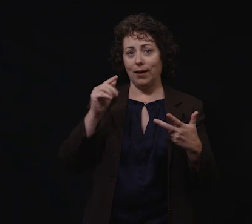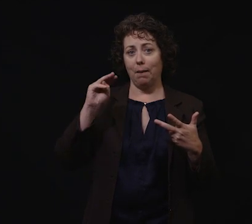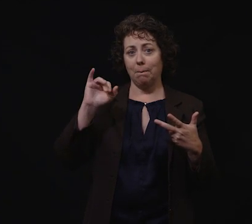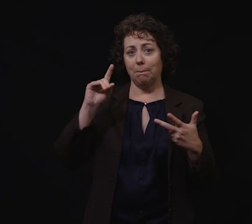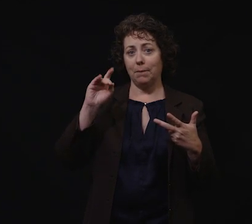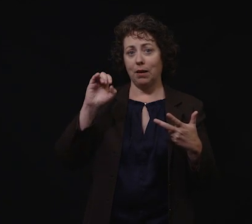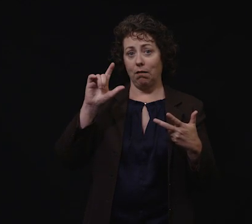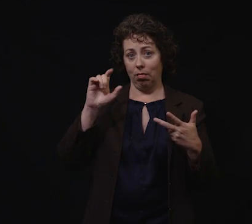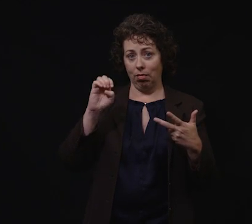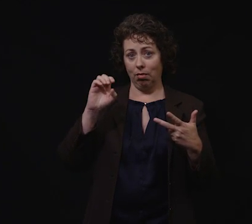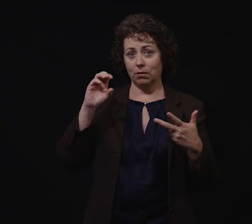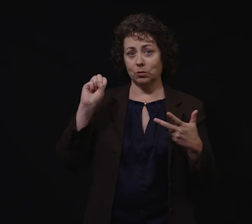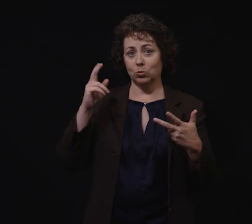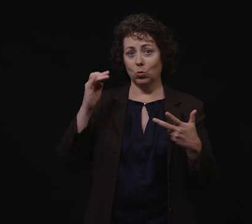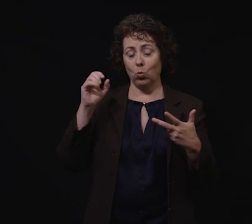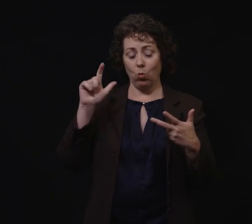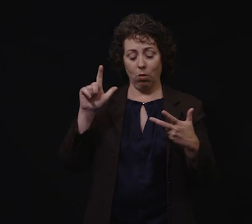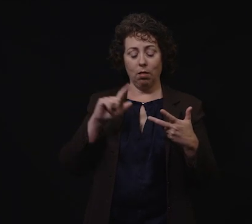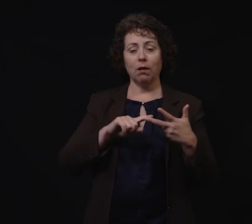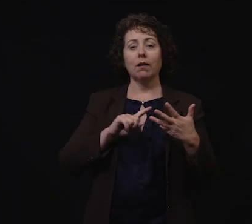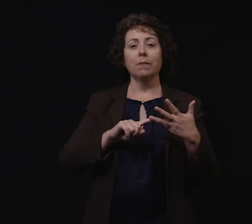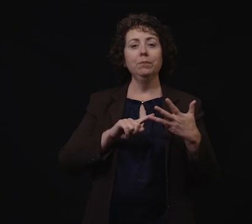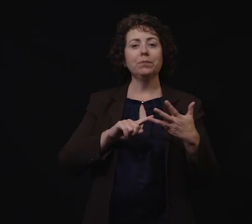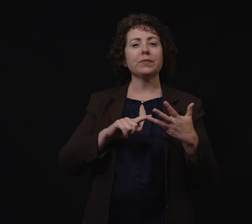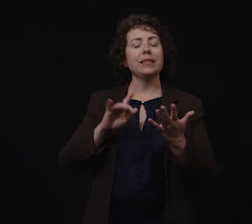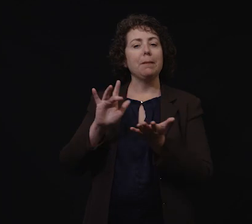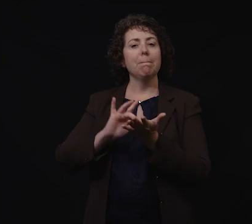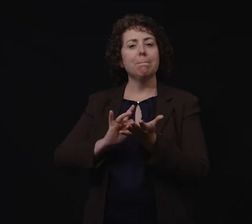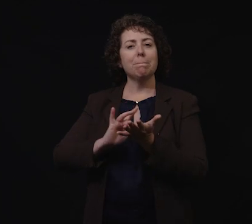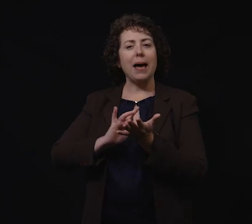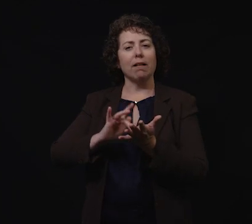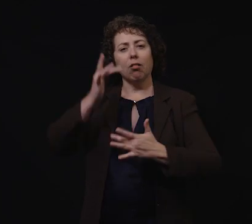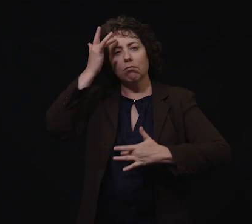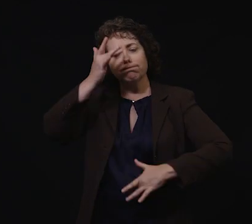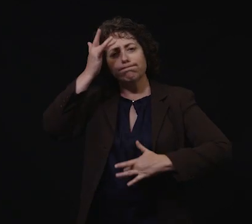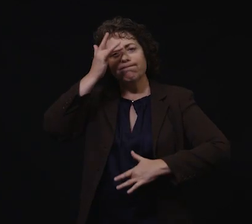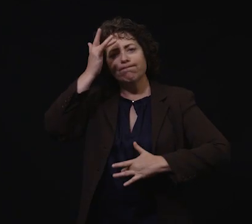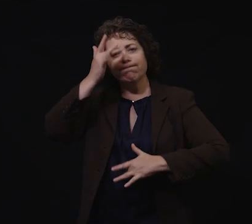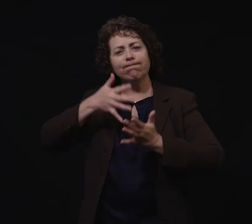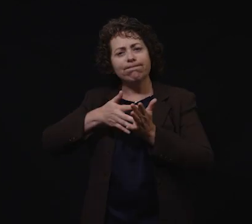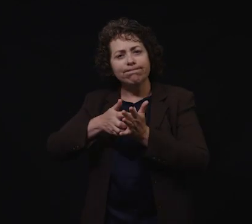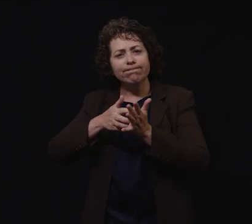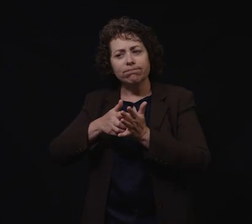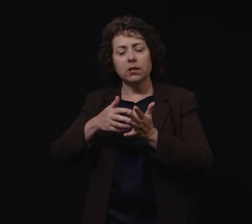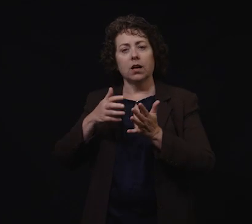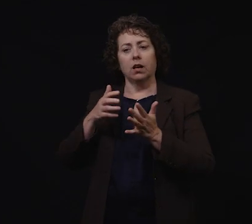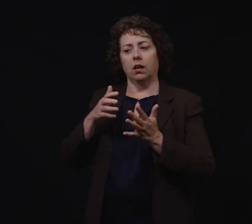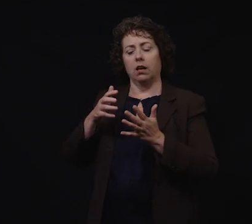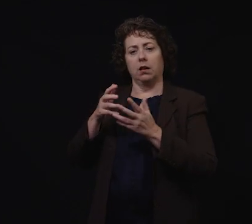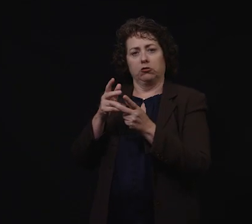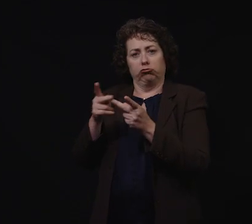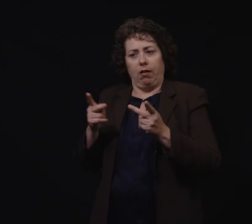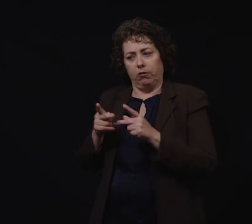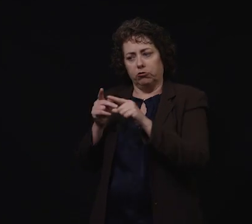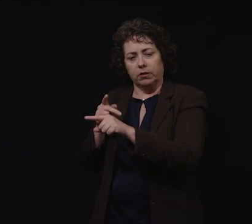medical assistant Shelter and are live at our field house located at Princess Anne Commons